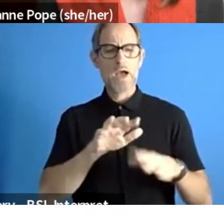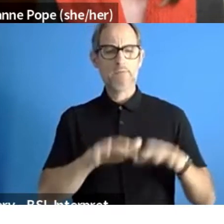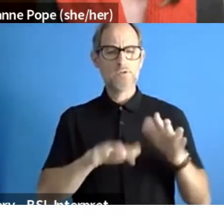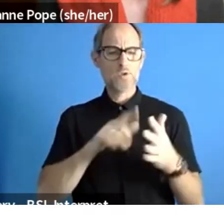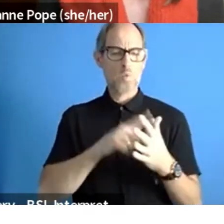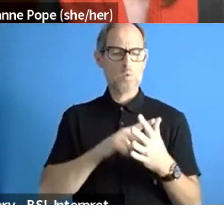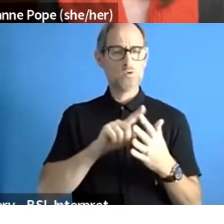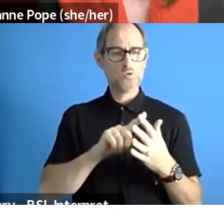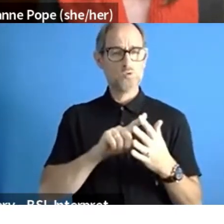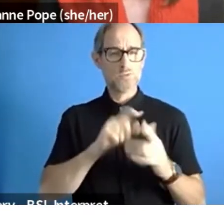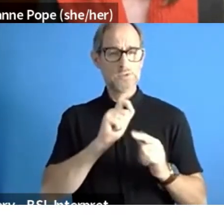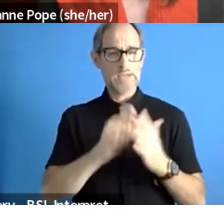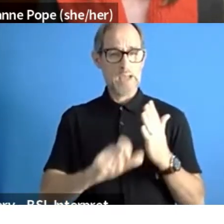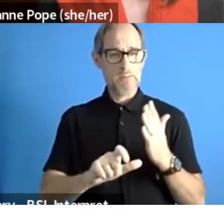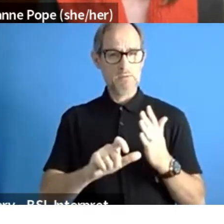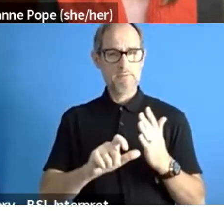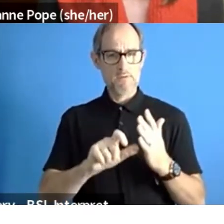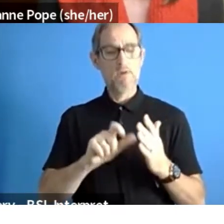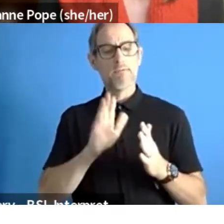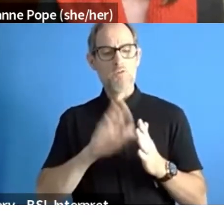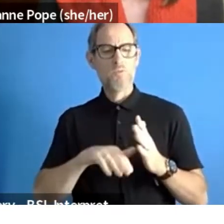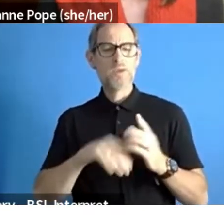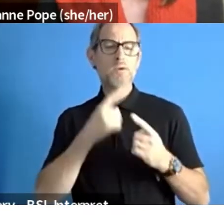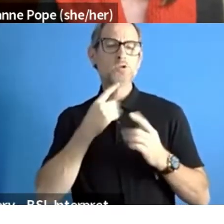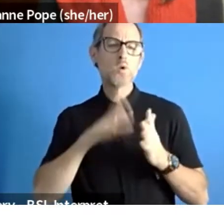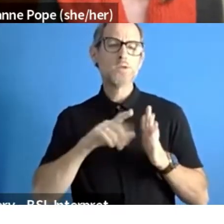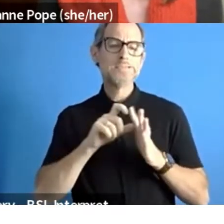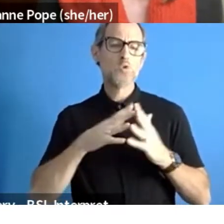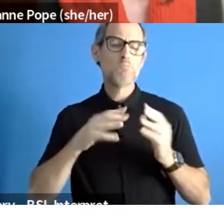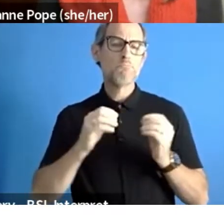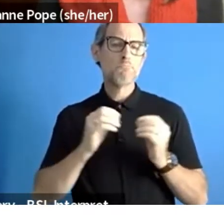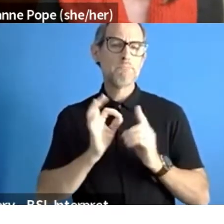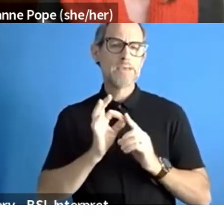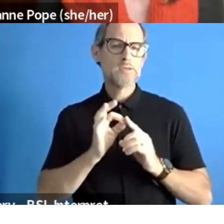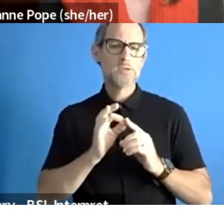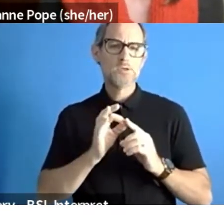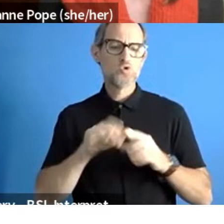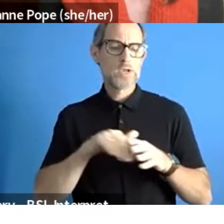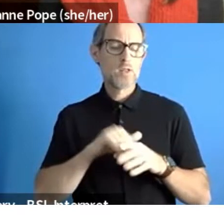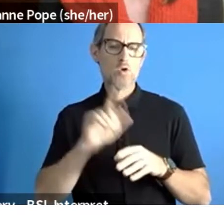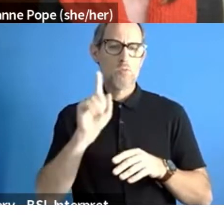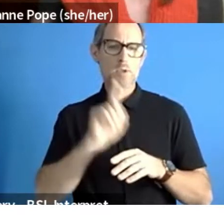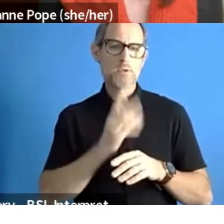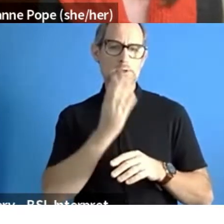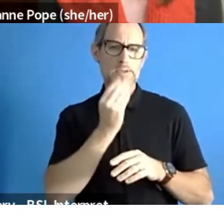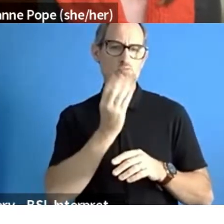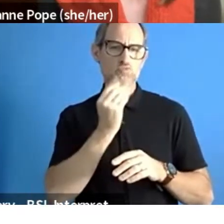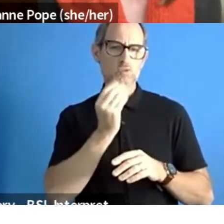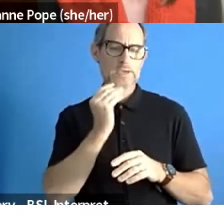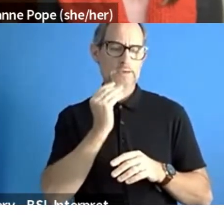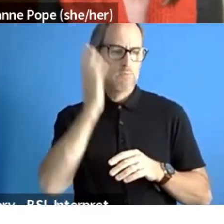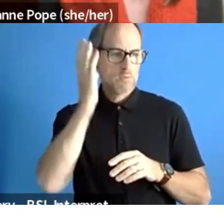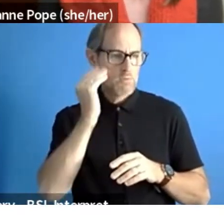It also doesn't include all the people with a temporary impairment, so the real number at any one time is